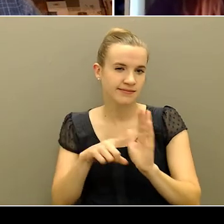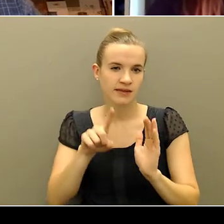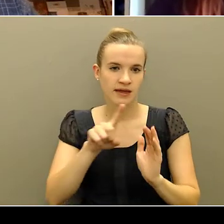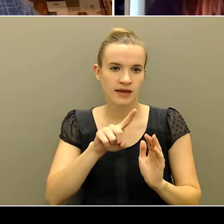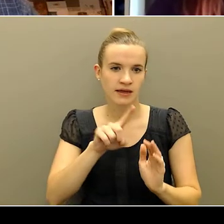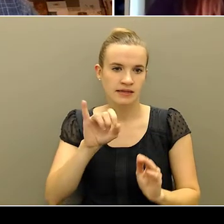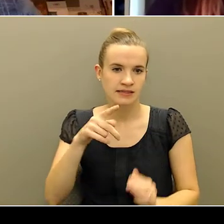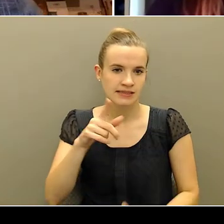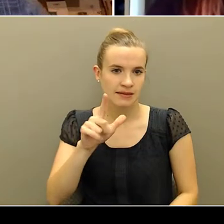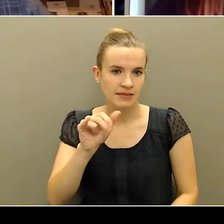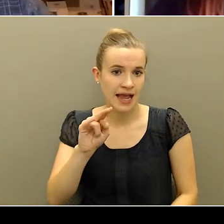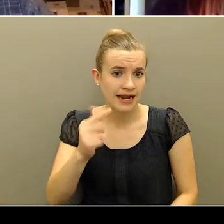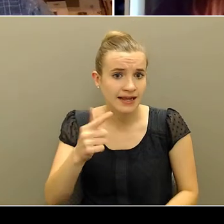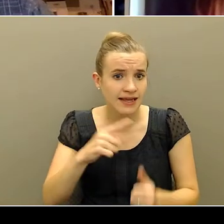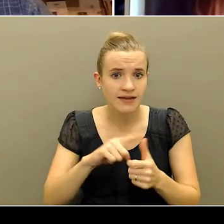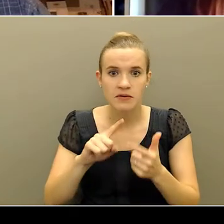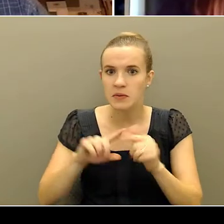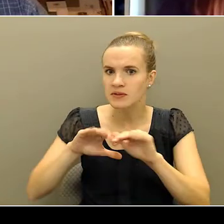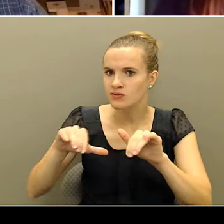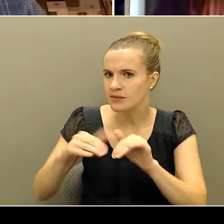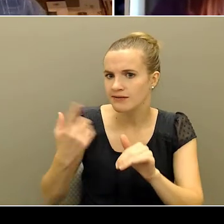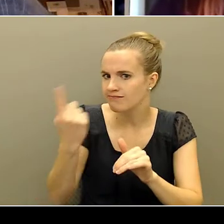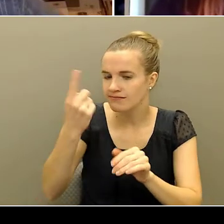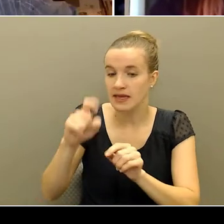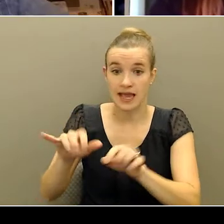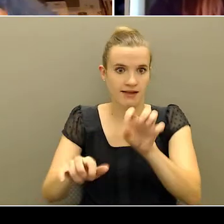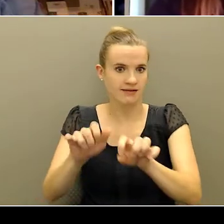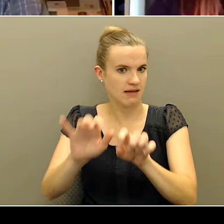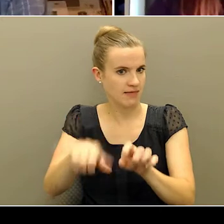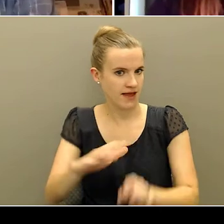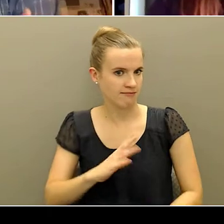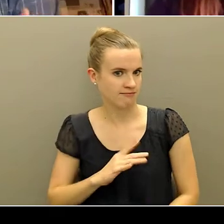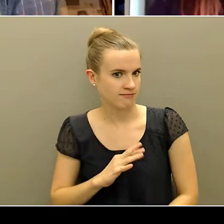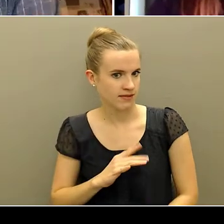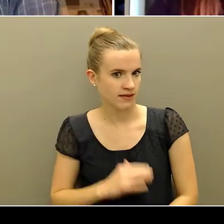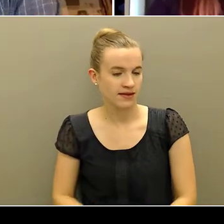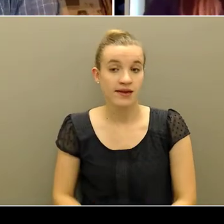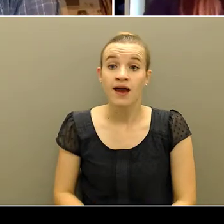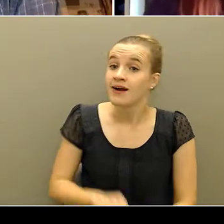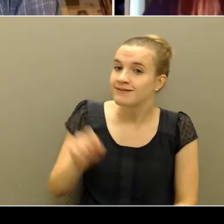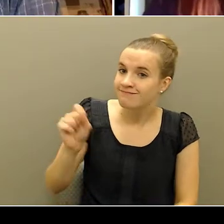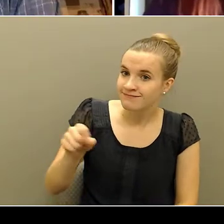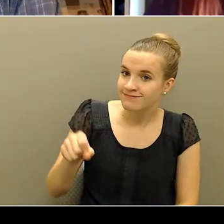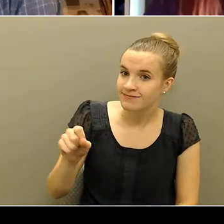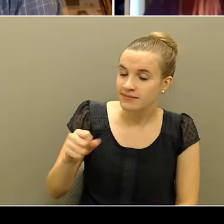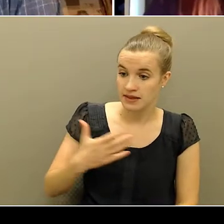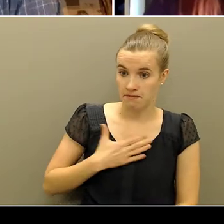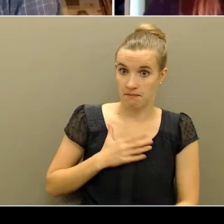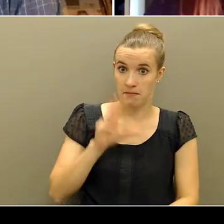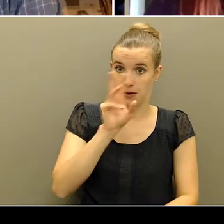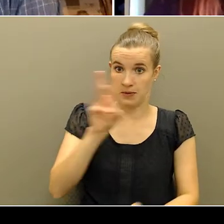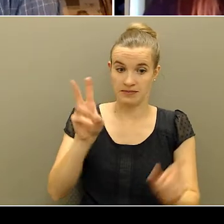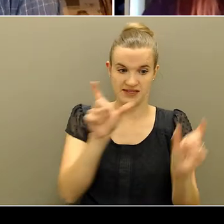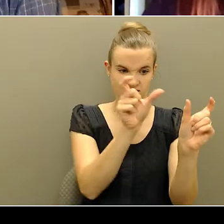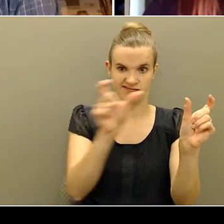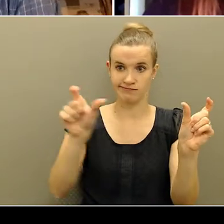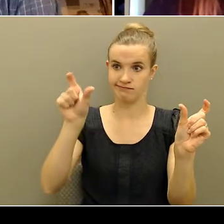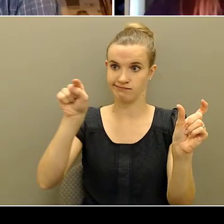Ashley: Definitely. Oh, and I just I just wanted to jump in. And also just add that yeah, there's a good section on tips. Tips is something that you know,